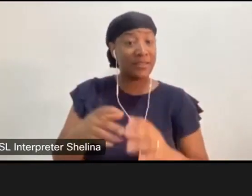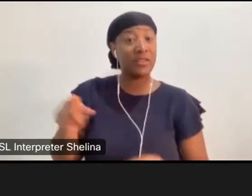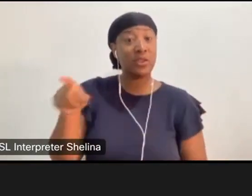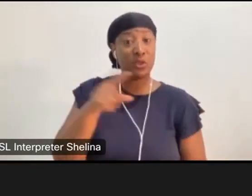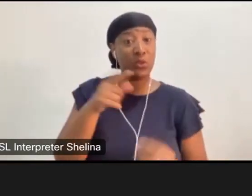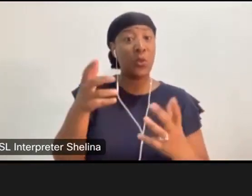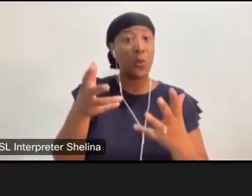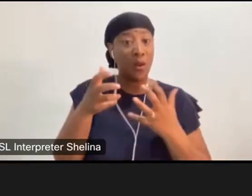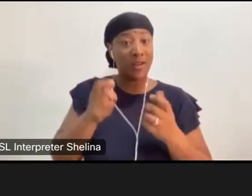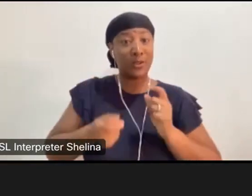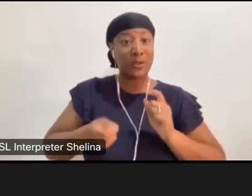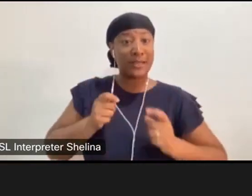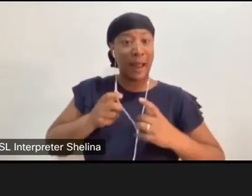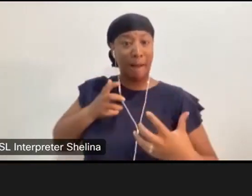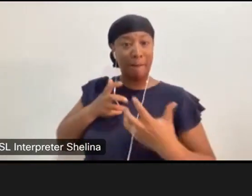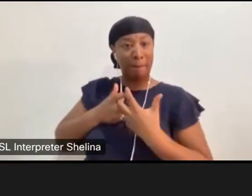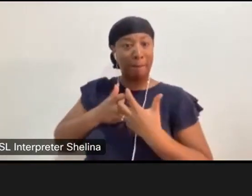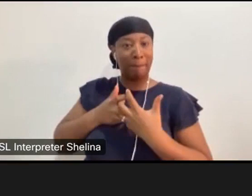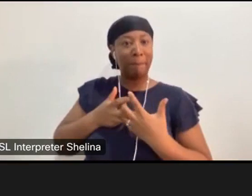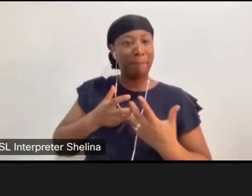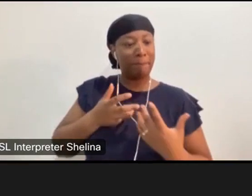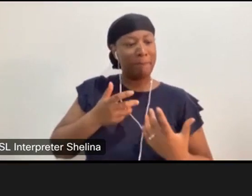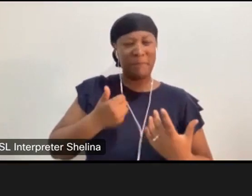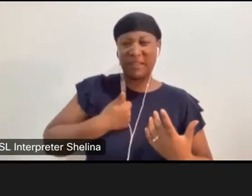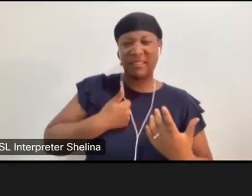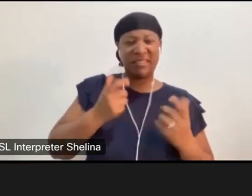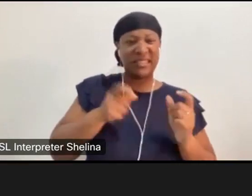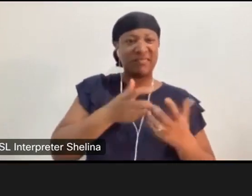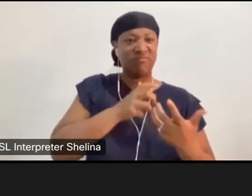yourself to your own culture? Or